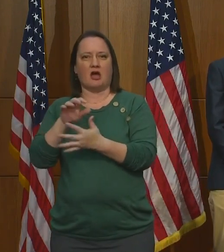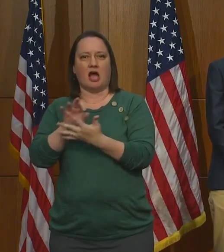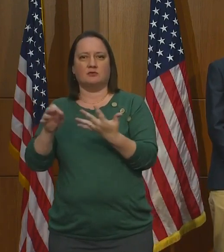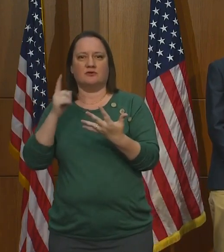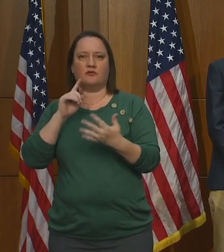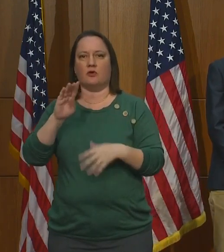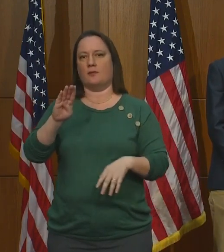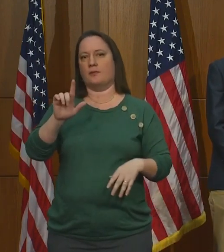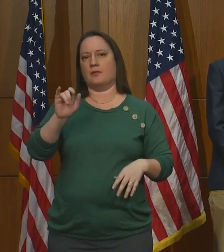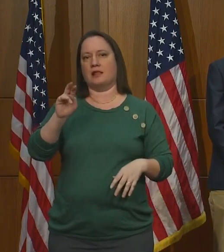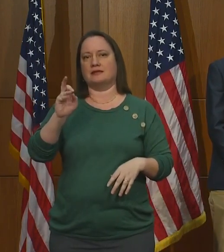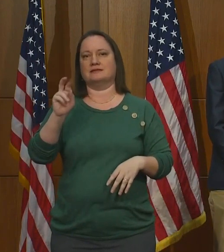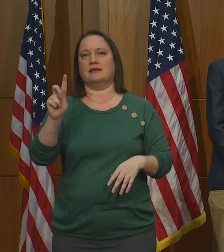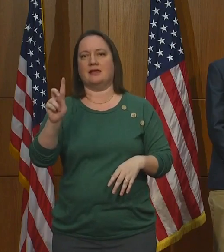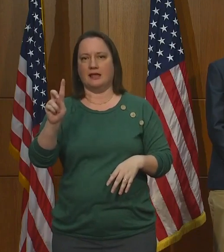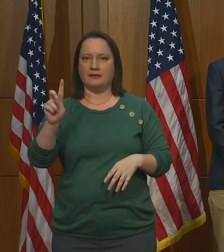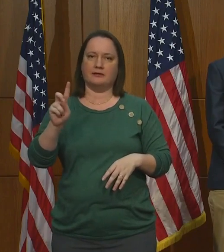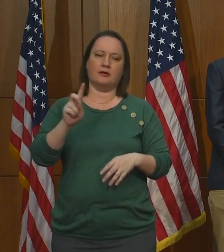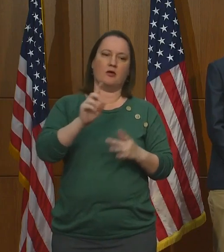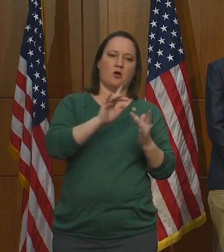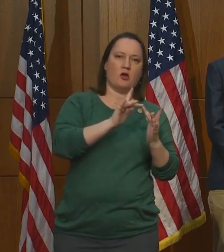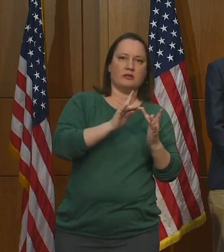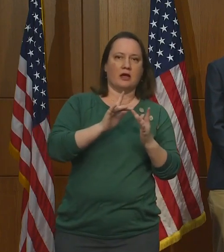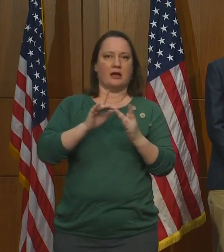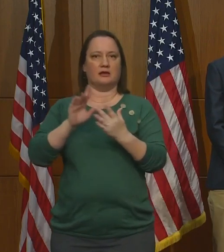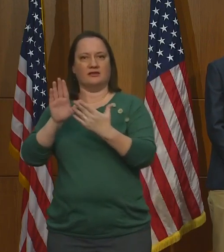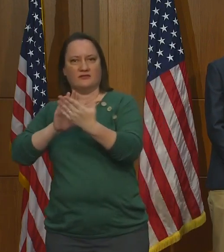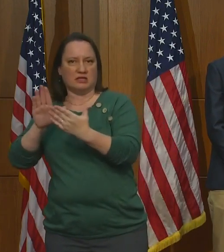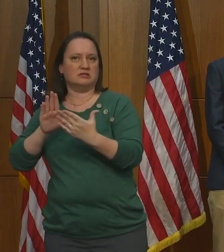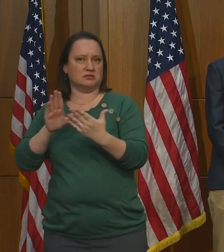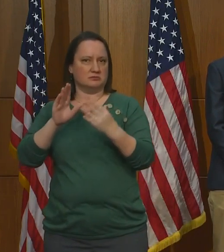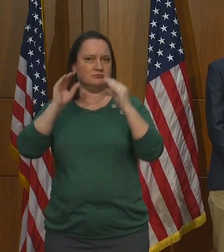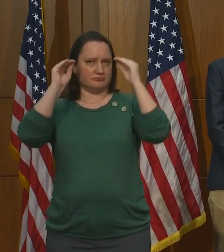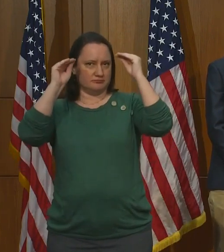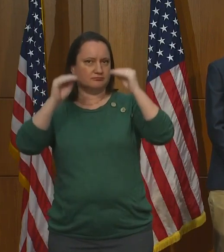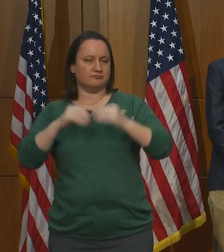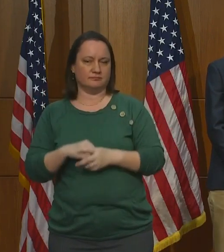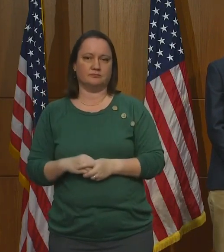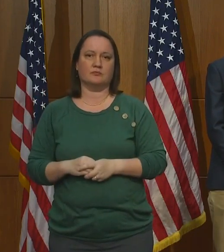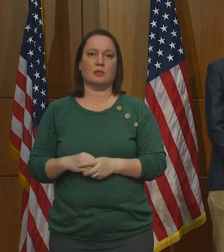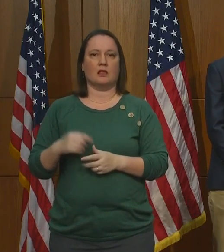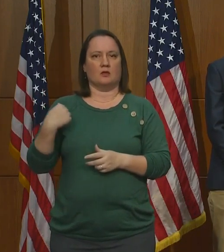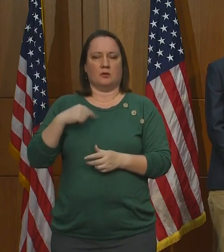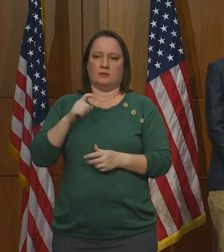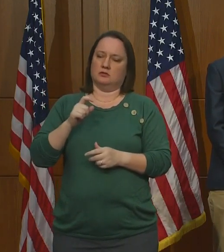REMOTE LEARNING WILL BE IMPORTANT FOR STUDENTS. IN OFFICE THE SCHOOLS ARE EXPECTED